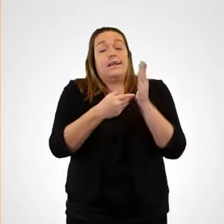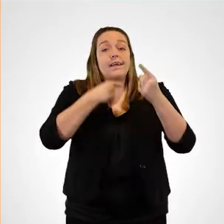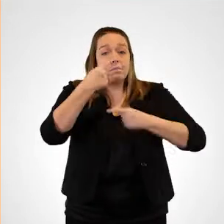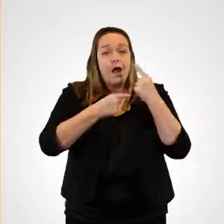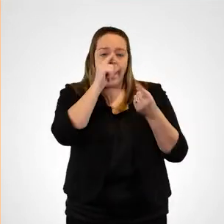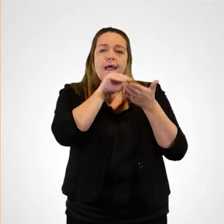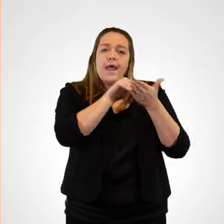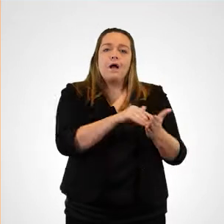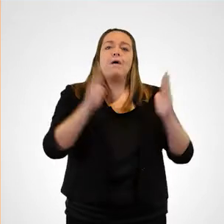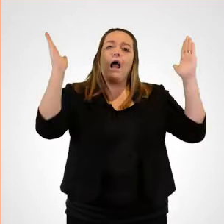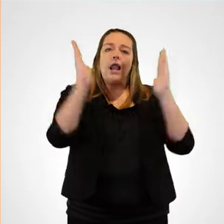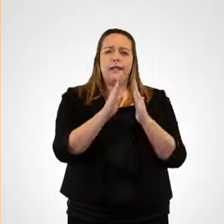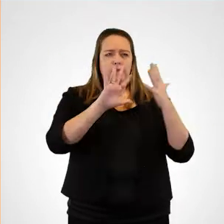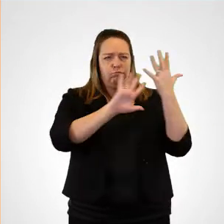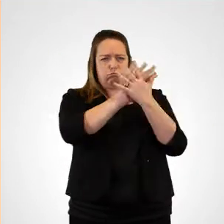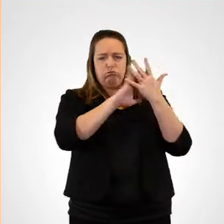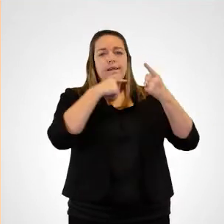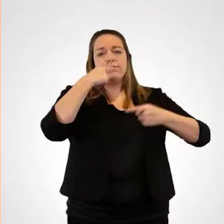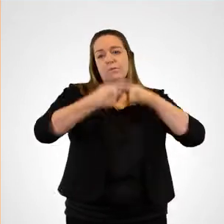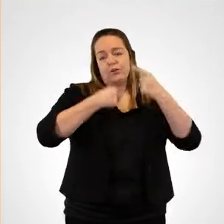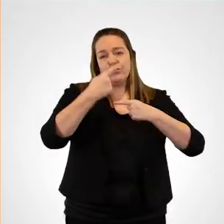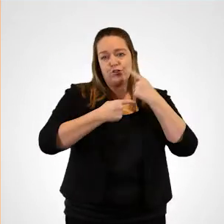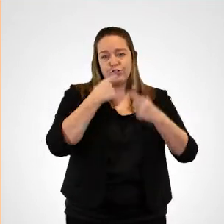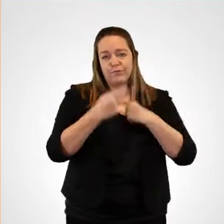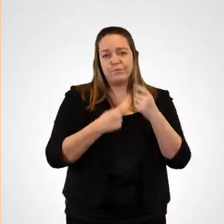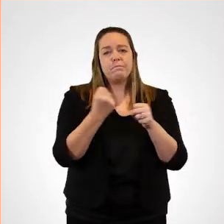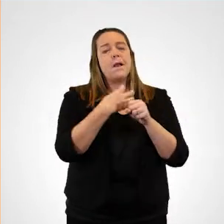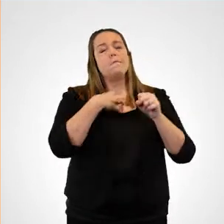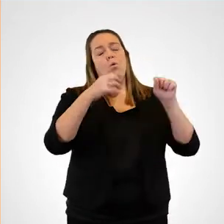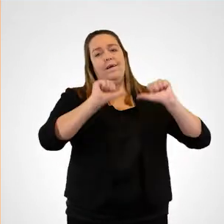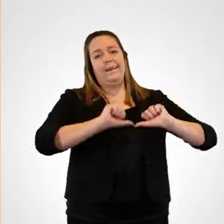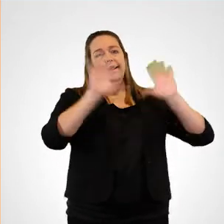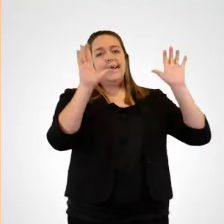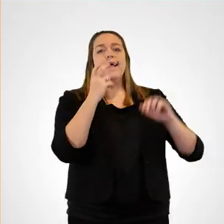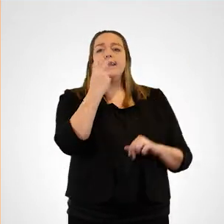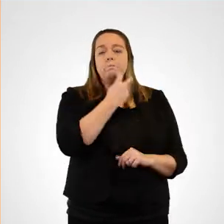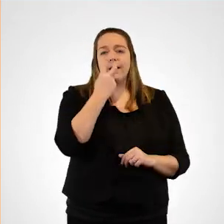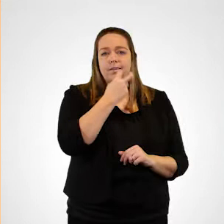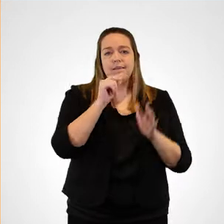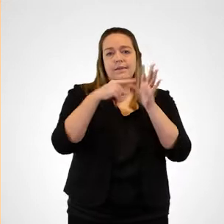disambiguate the very similar lip patterns that appear for particular sounds.